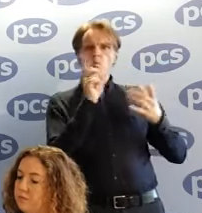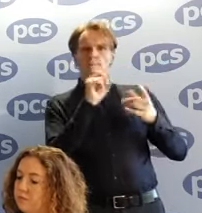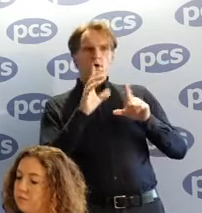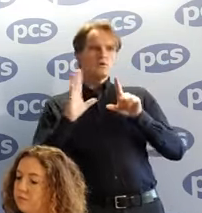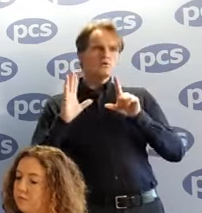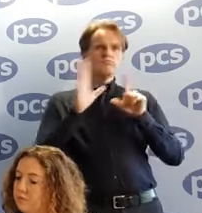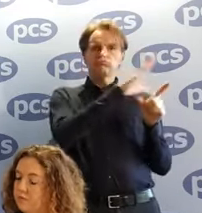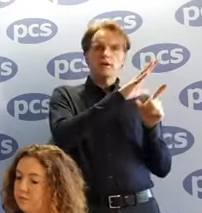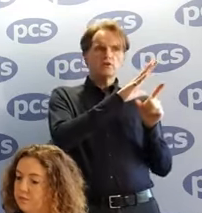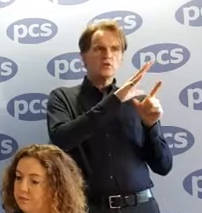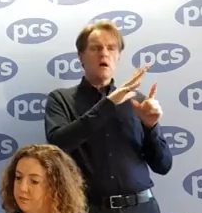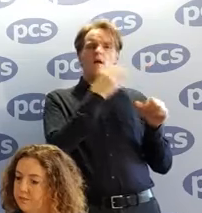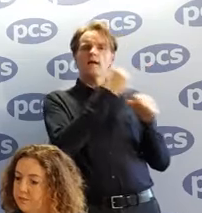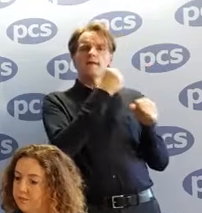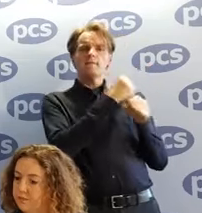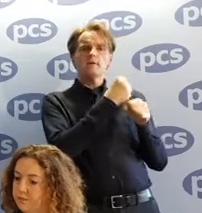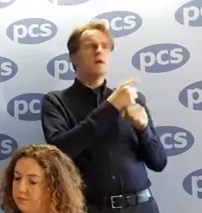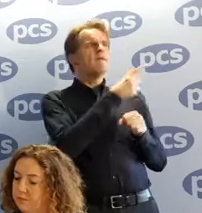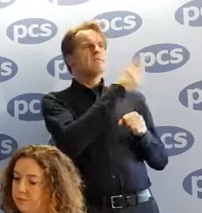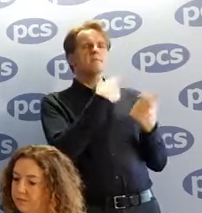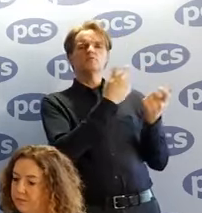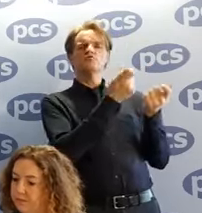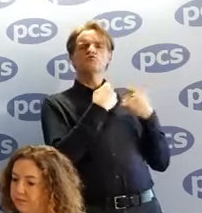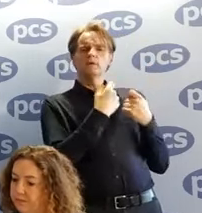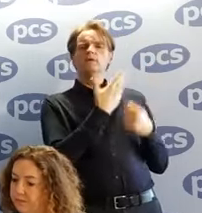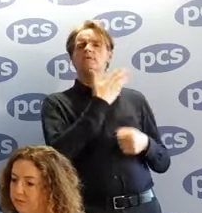the employer that they actually treat us in a more reasonable way so the two